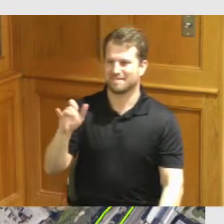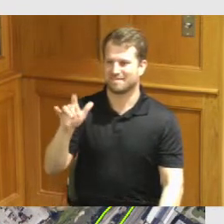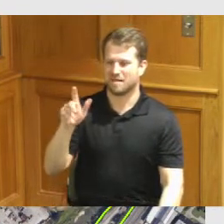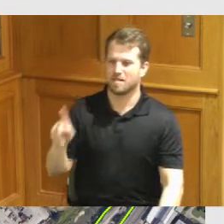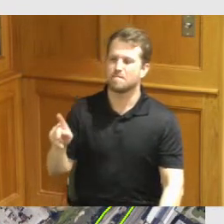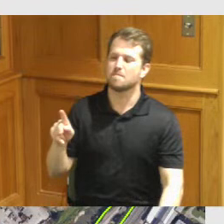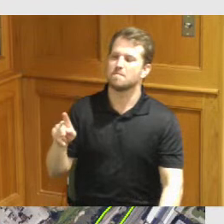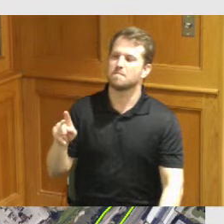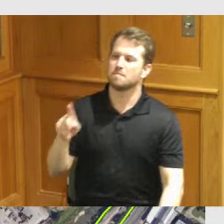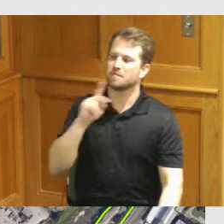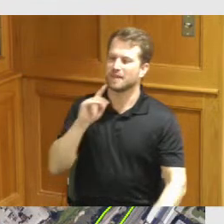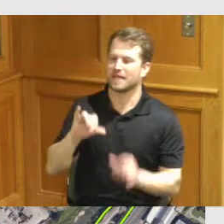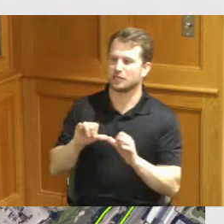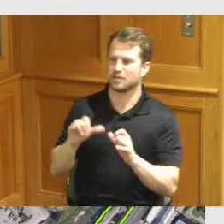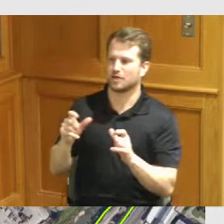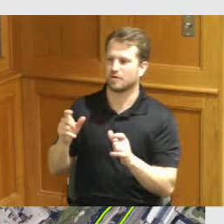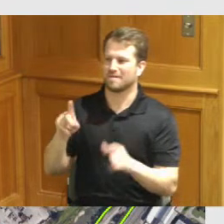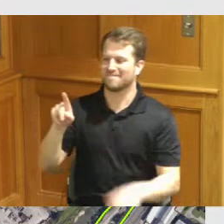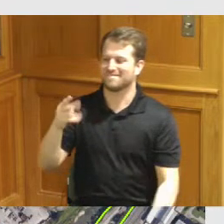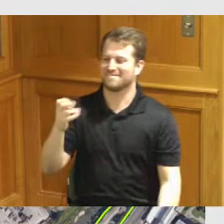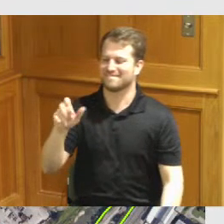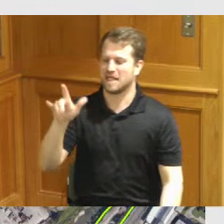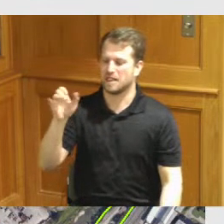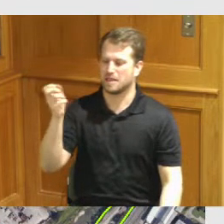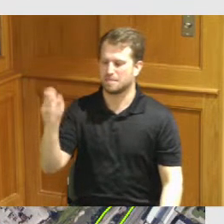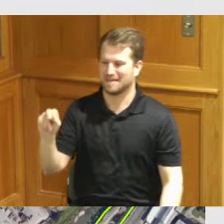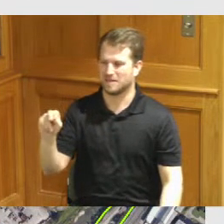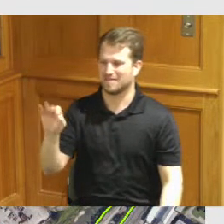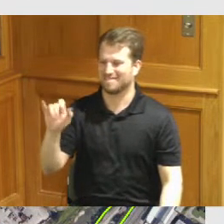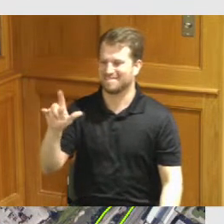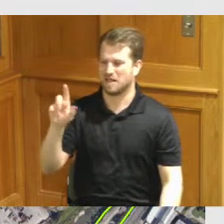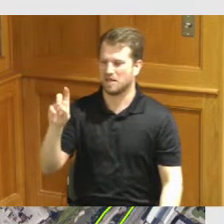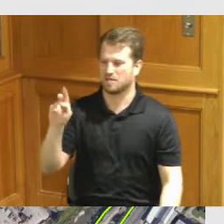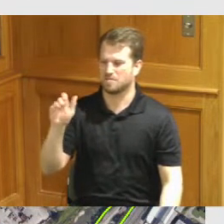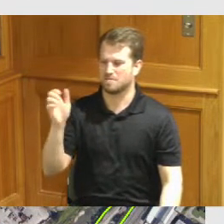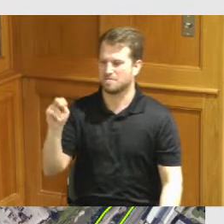the for the bisf plant and as Tulsa was saying if you look just below the word Mill Creek and